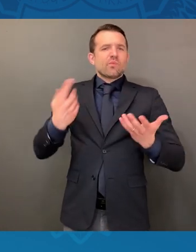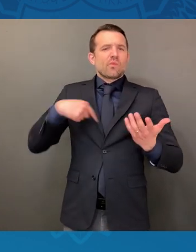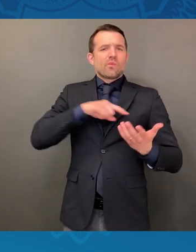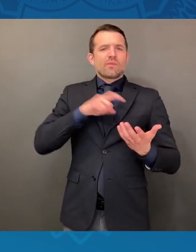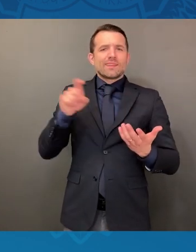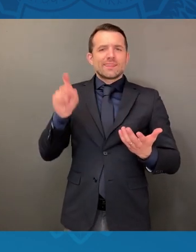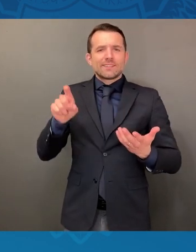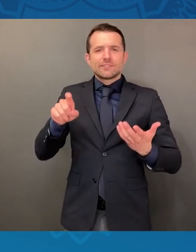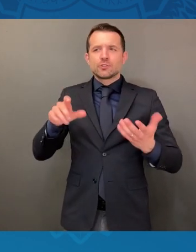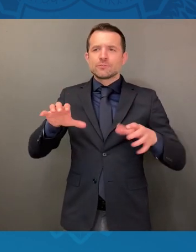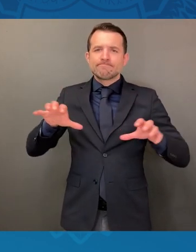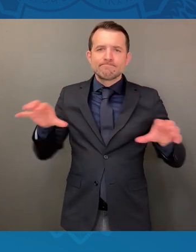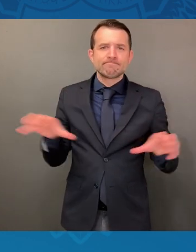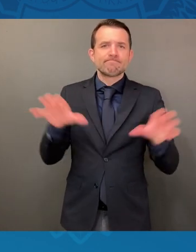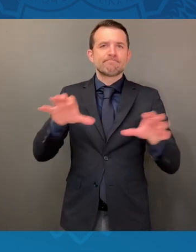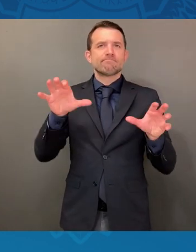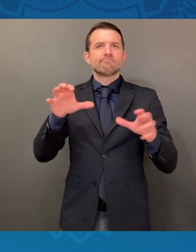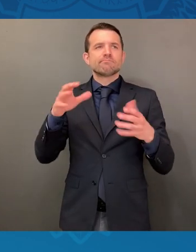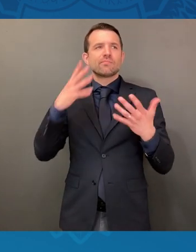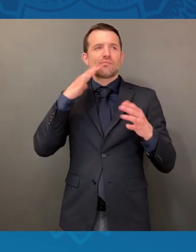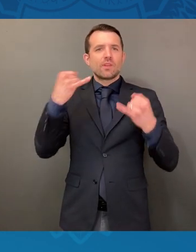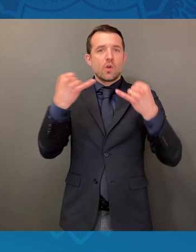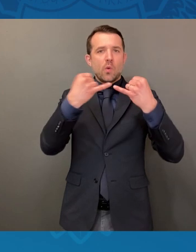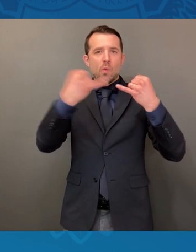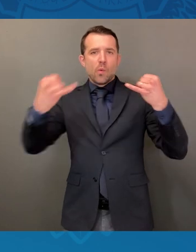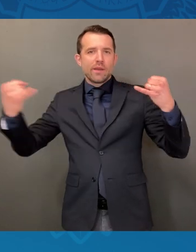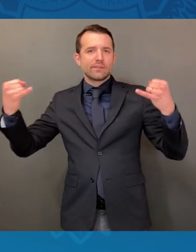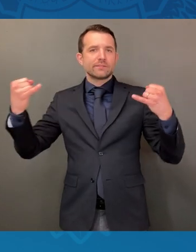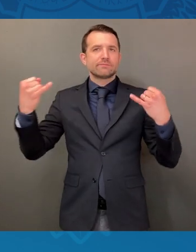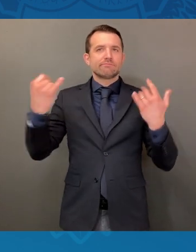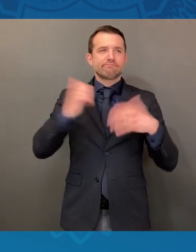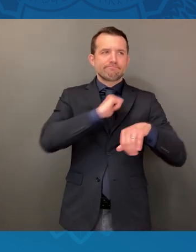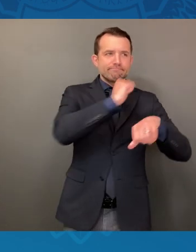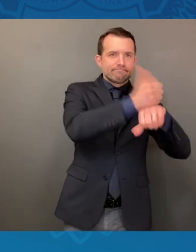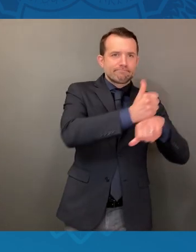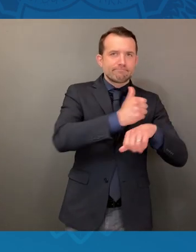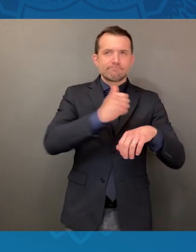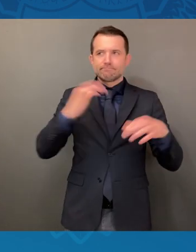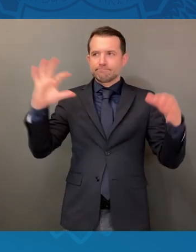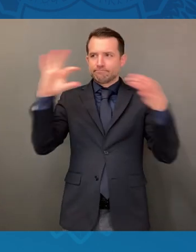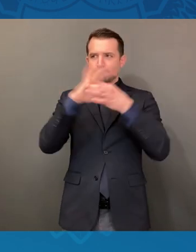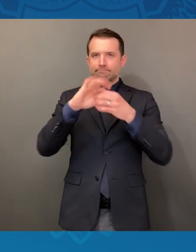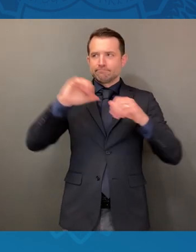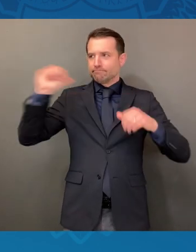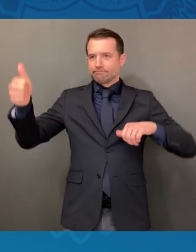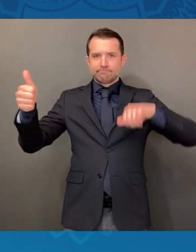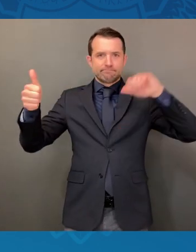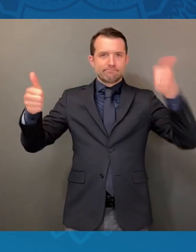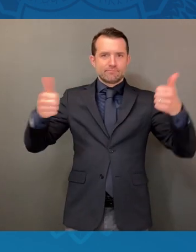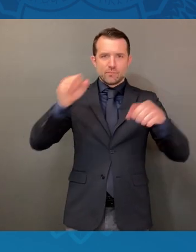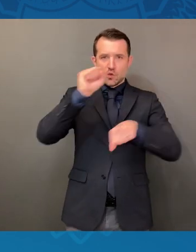what we need to do to create these jobs. And there is such great significance to the passage of time